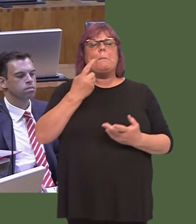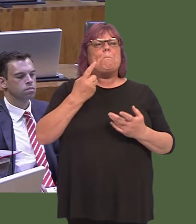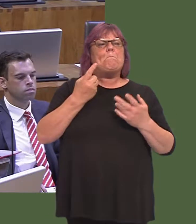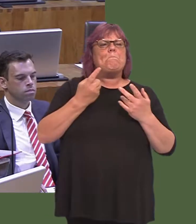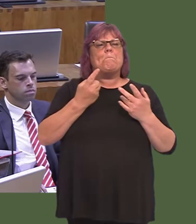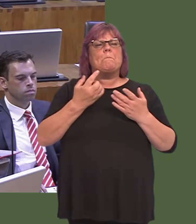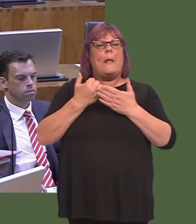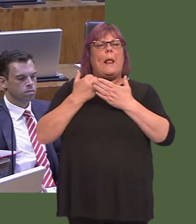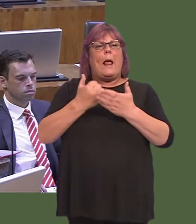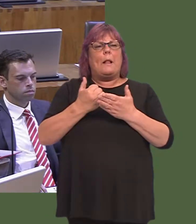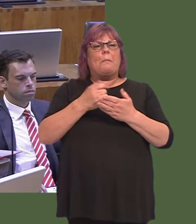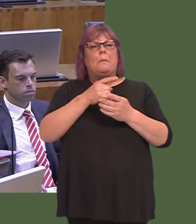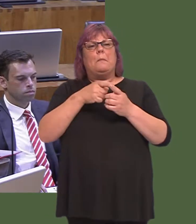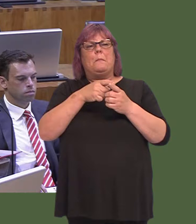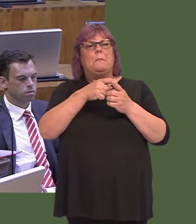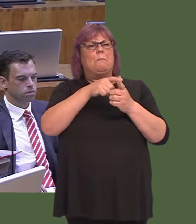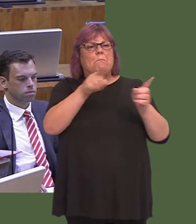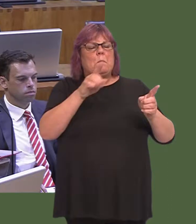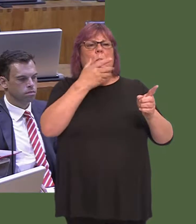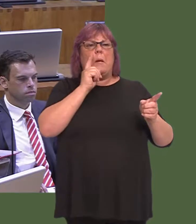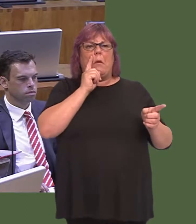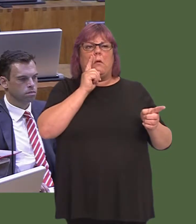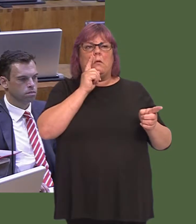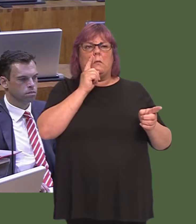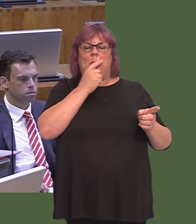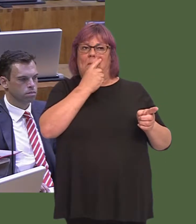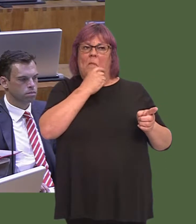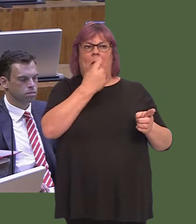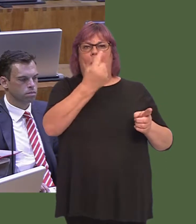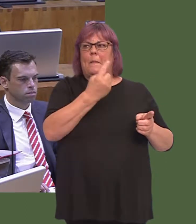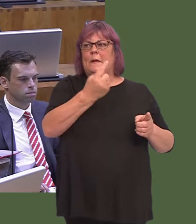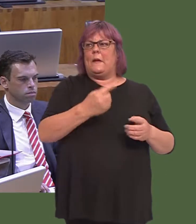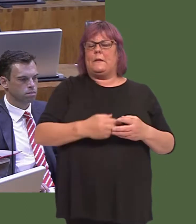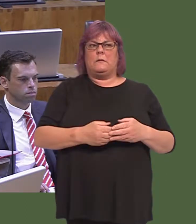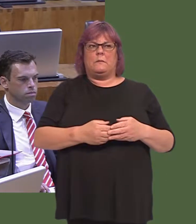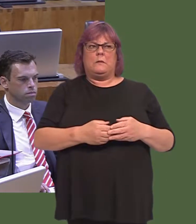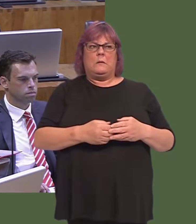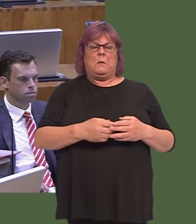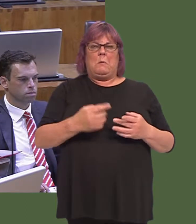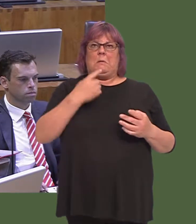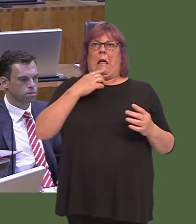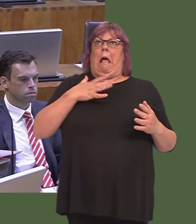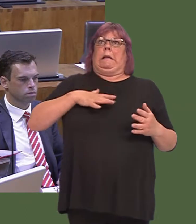look to help people who are not obviously in need of help.